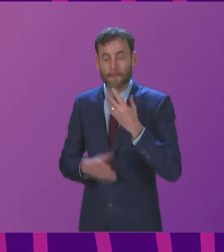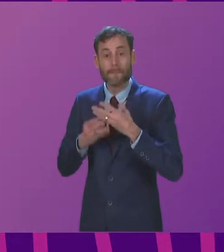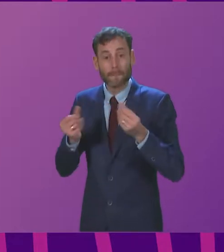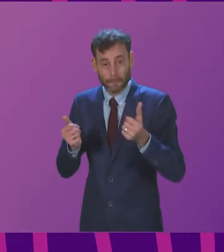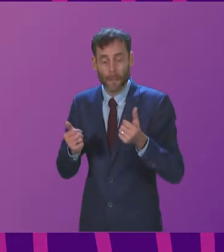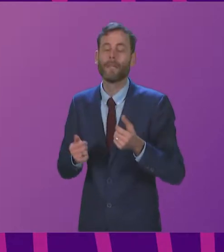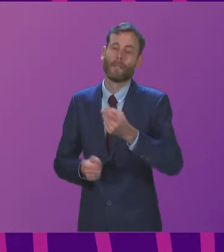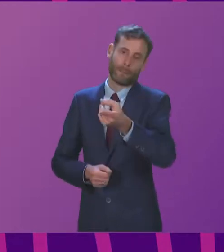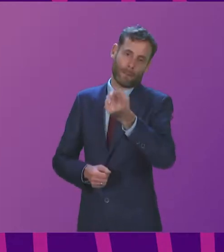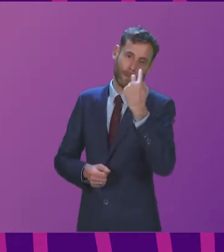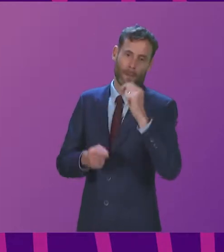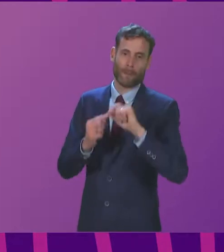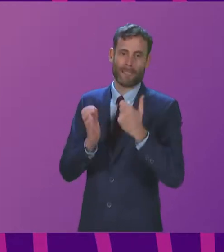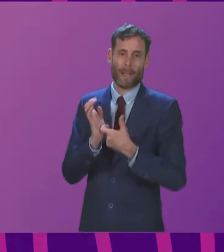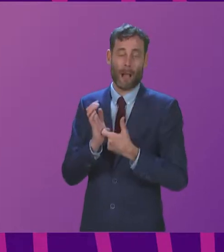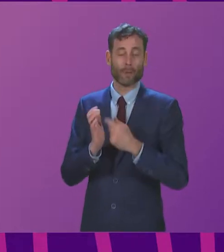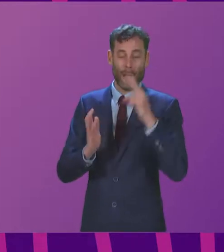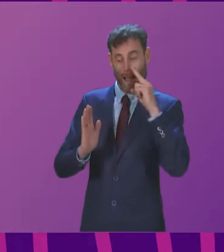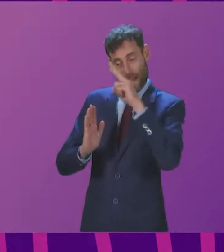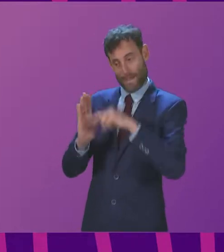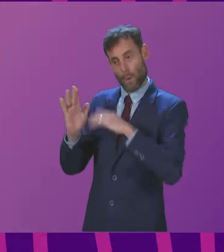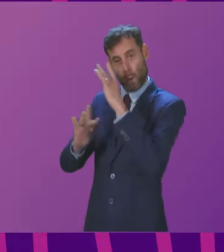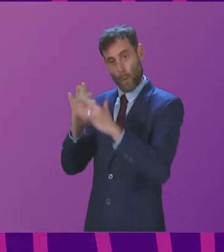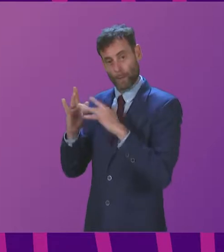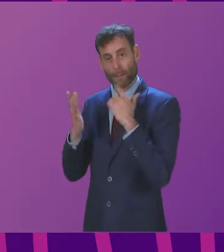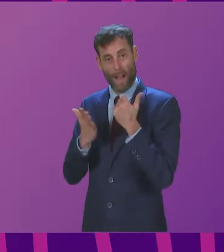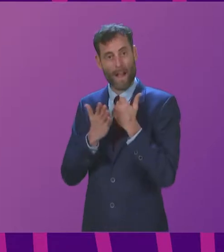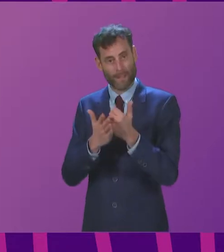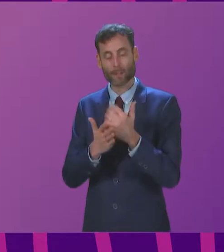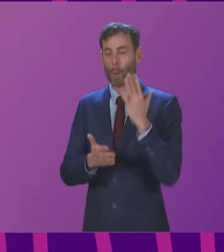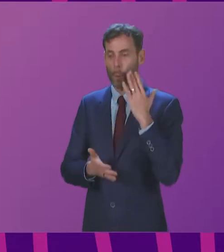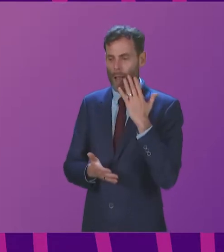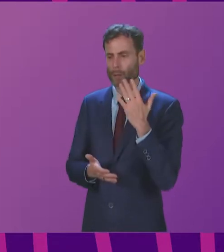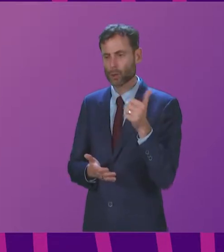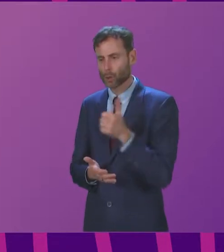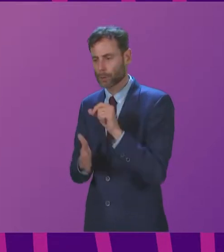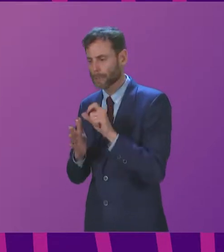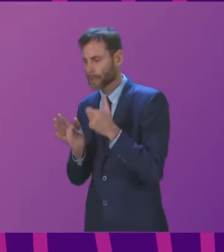to use an LFD test and when to use to a PCR test can find it on the NHS Inform website